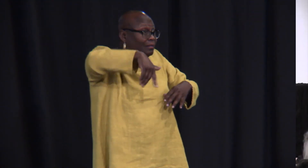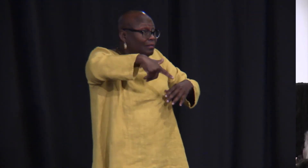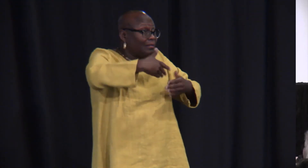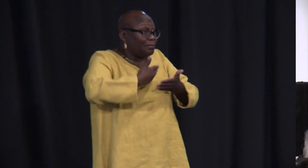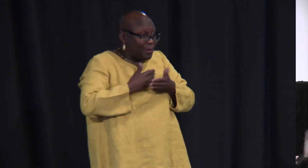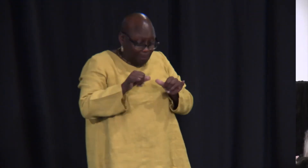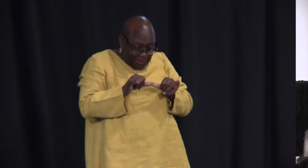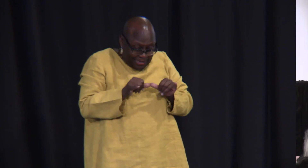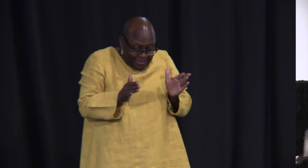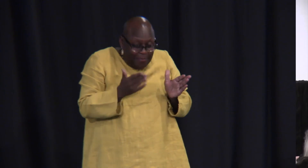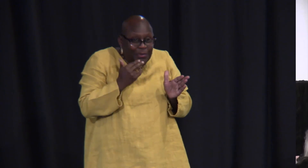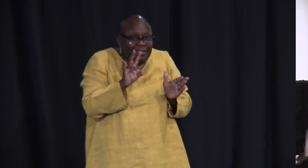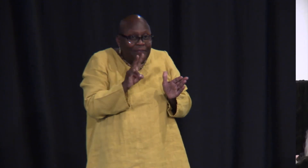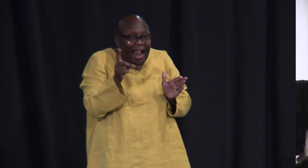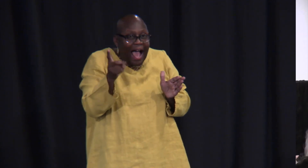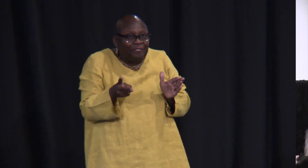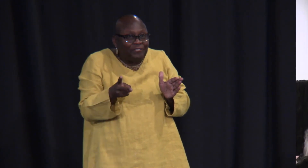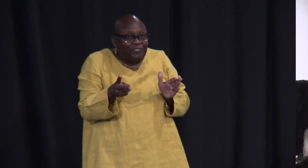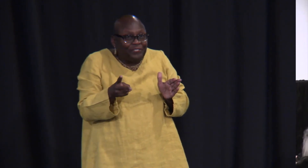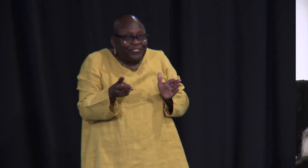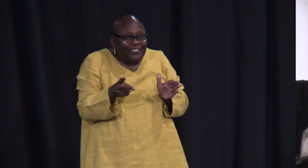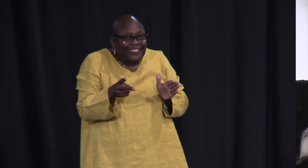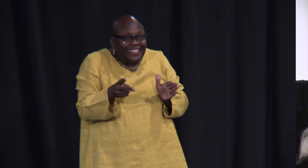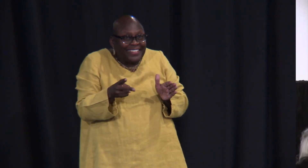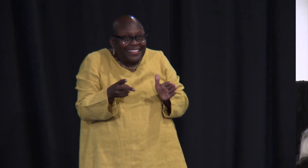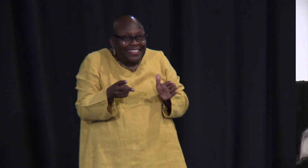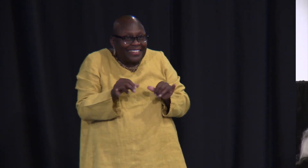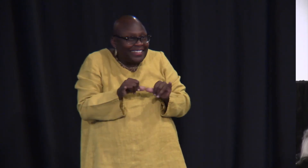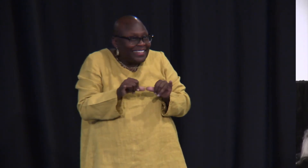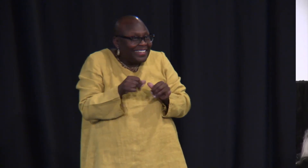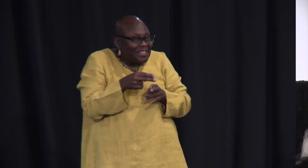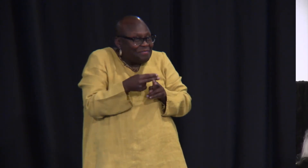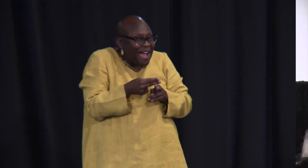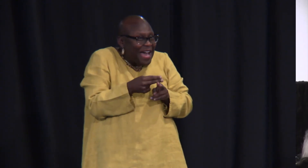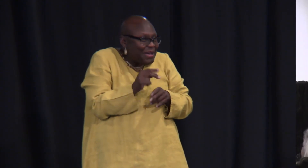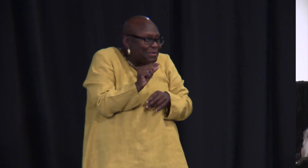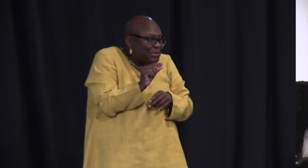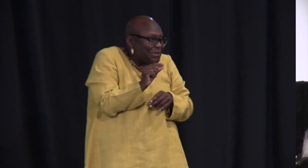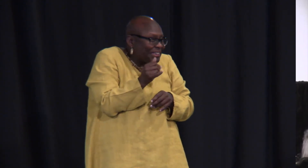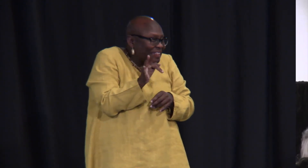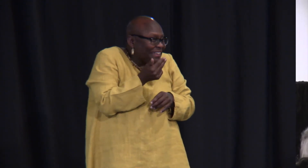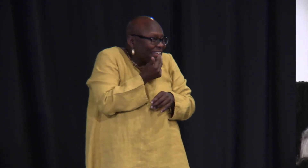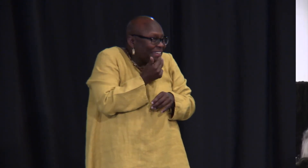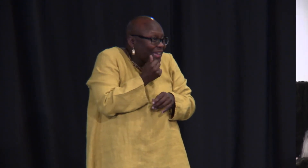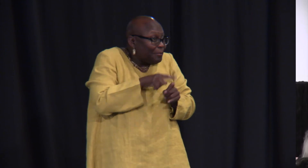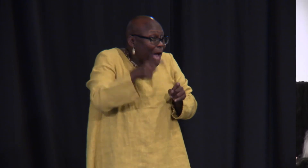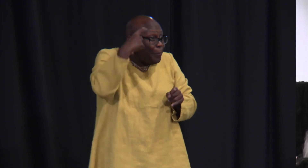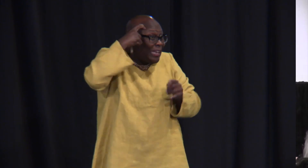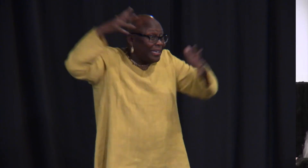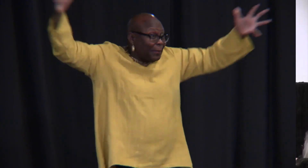That's why I encourage every parent of a deaf child to start signing from day one.